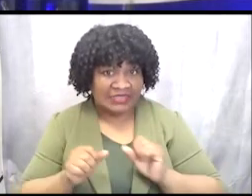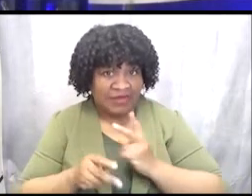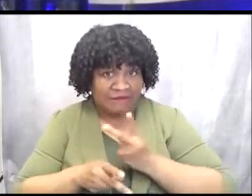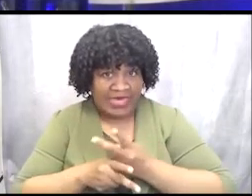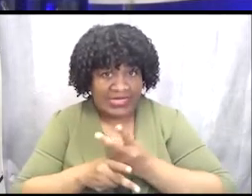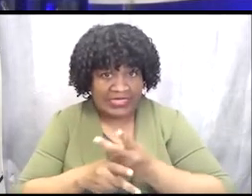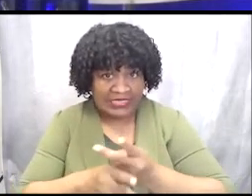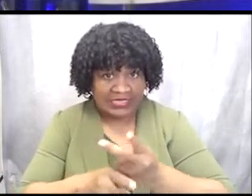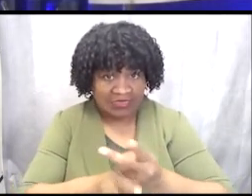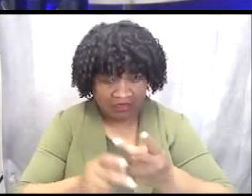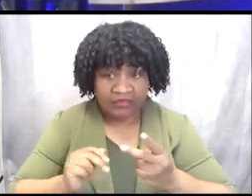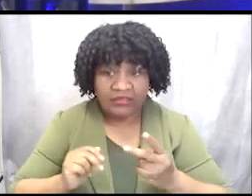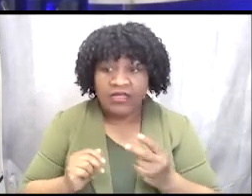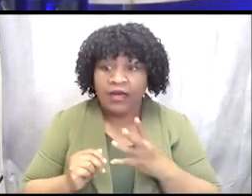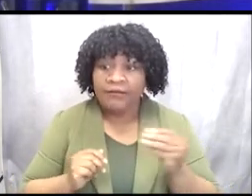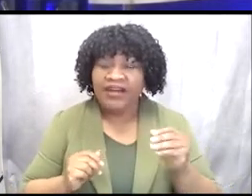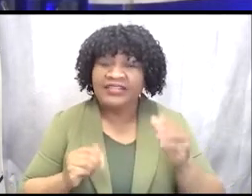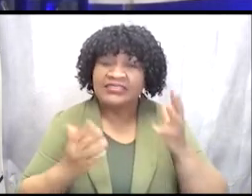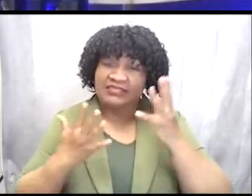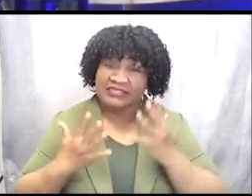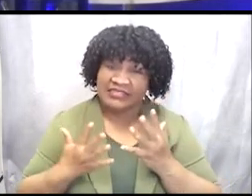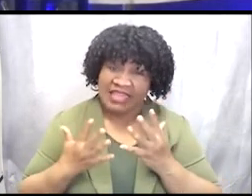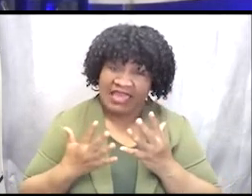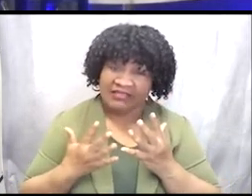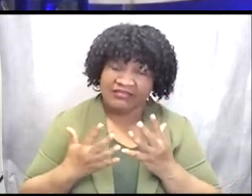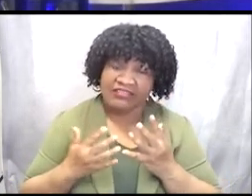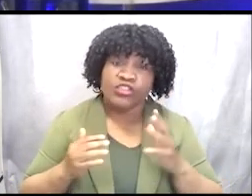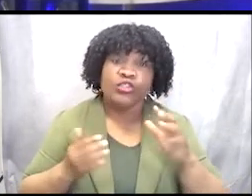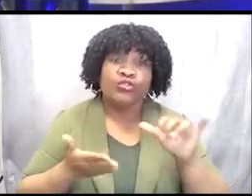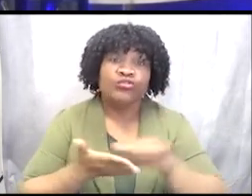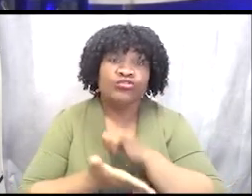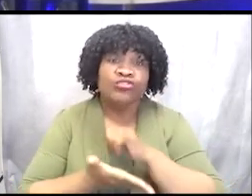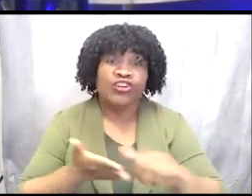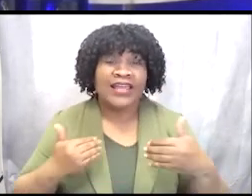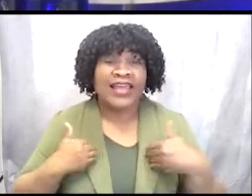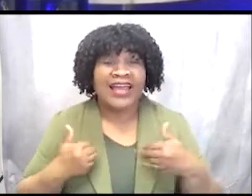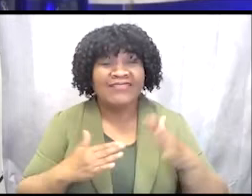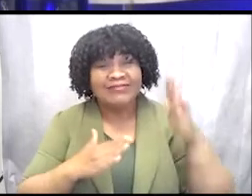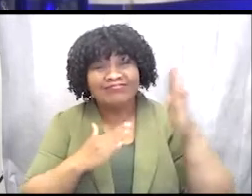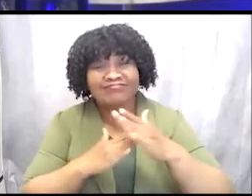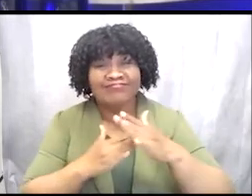but here's the sad part. New York has some of the best schools on the planet,